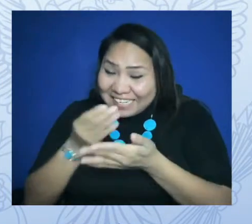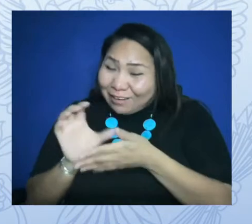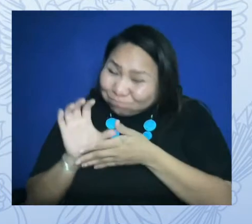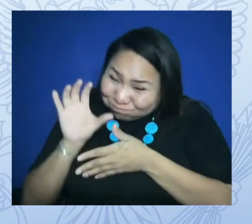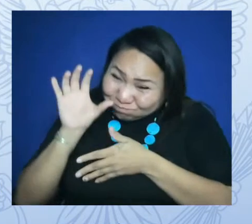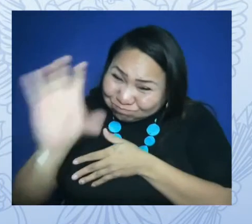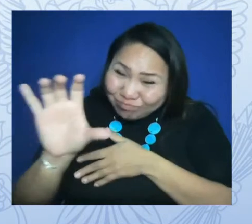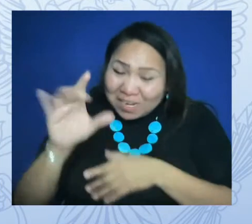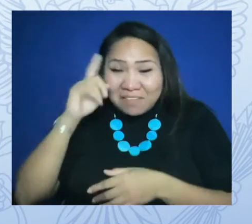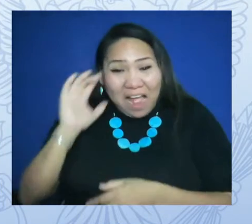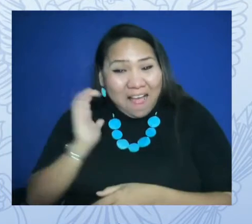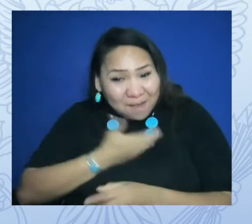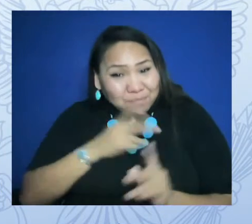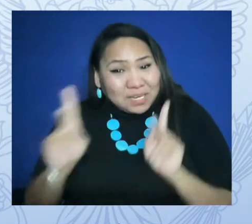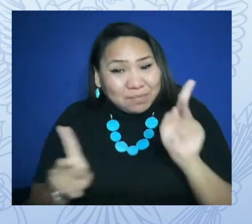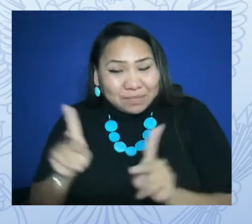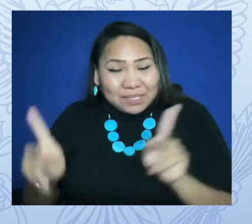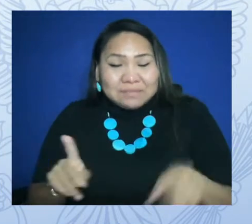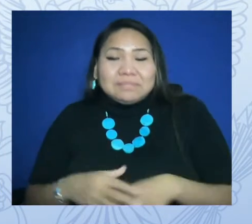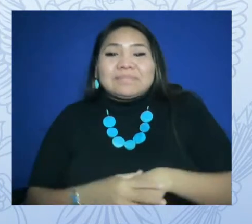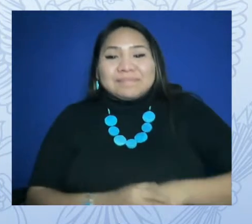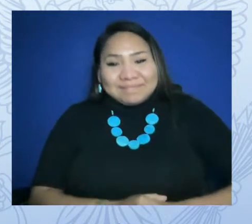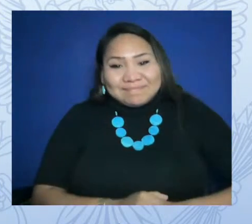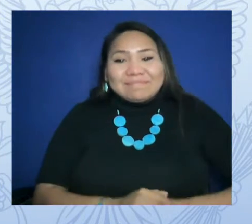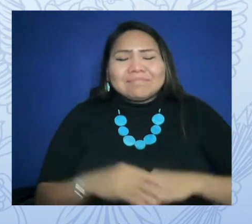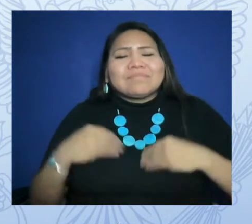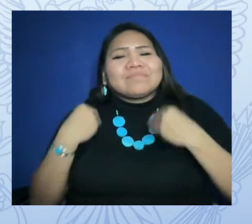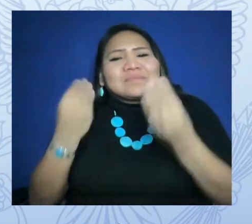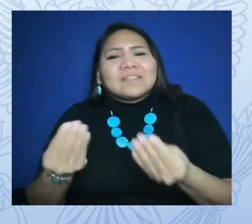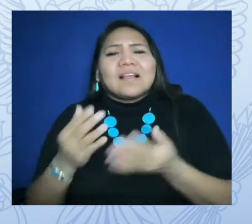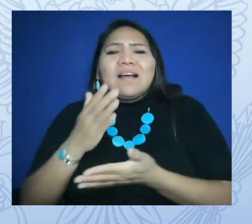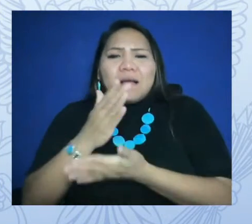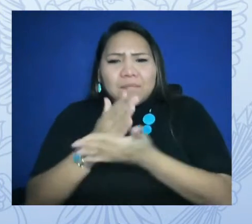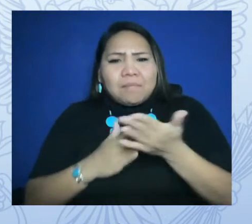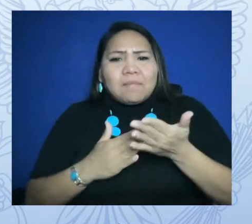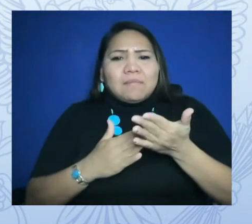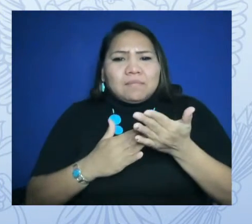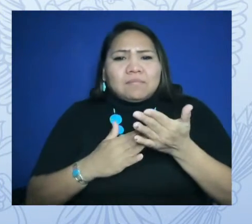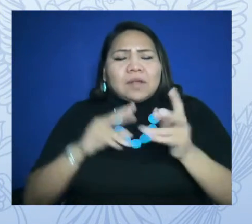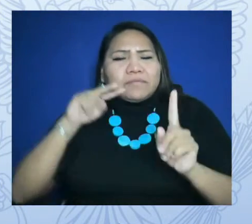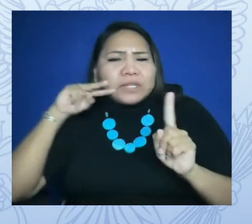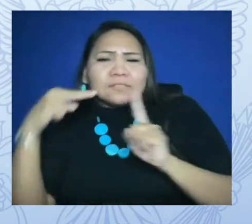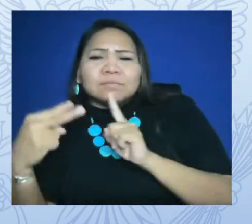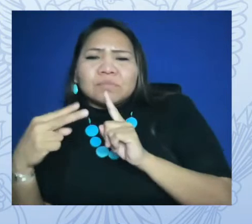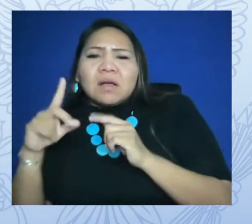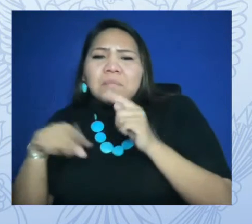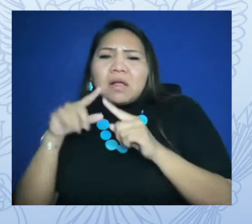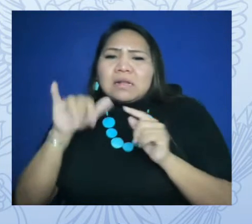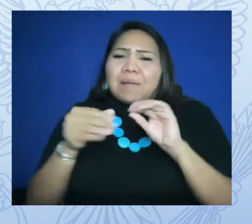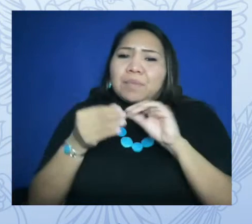And to give you some perspective about that number that is more than 15 years worth of funding